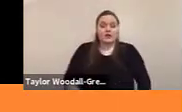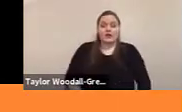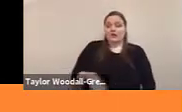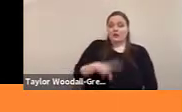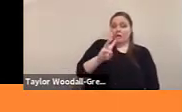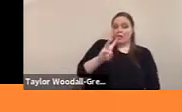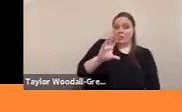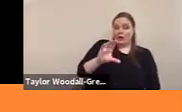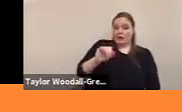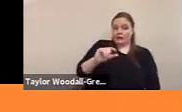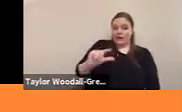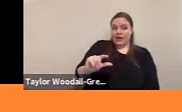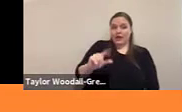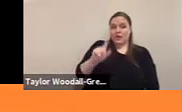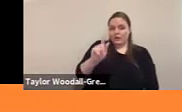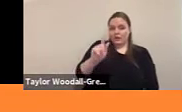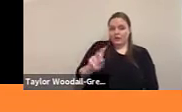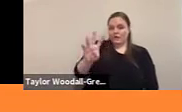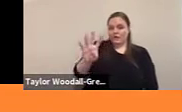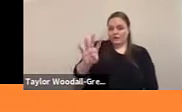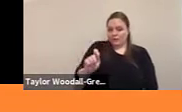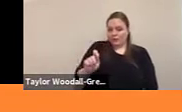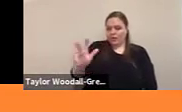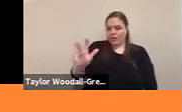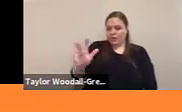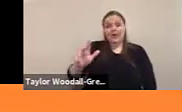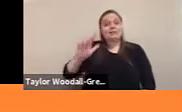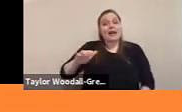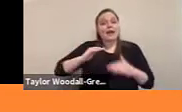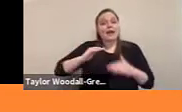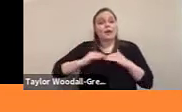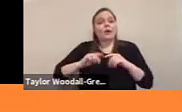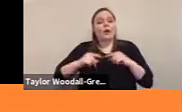says that text and images of text that are normal size,